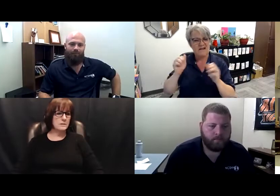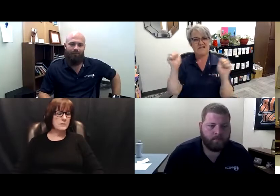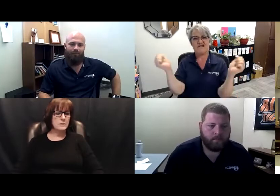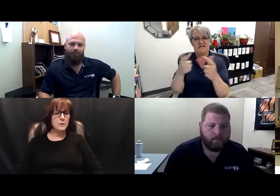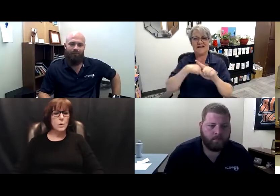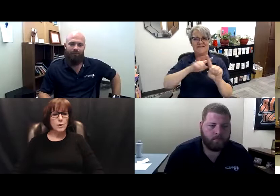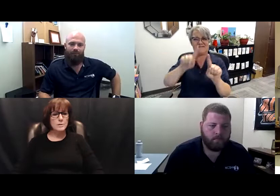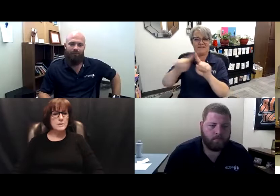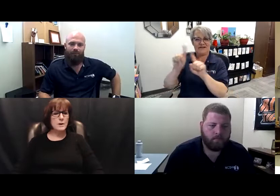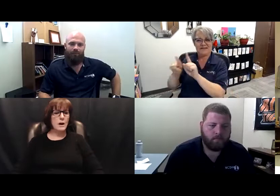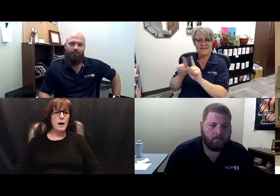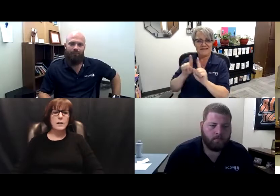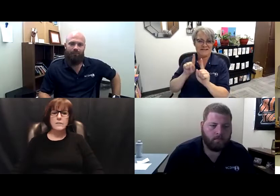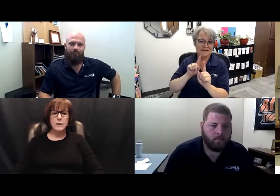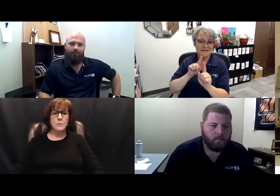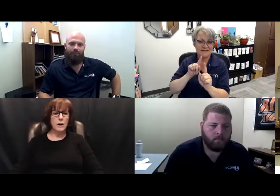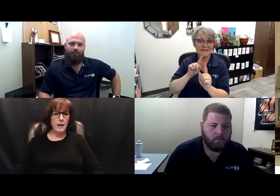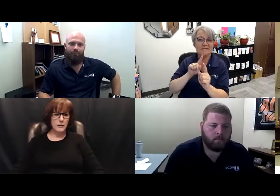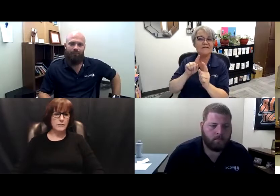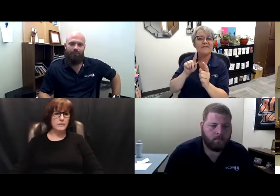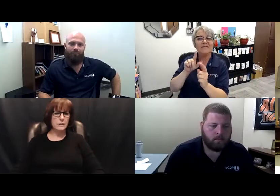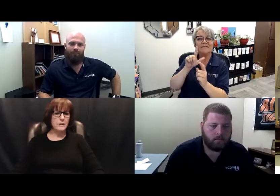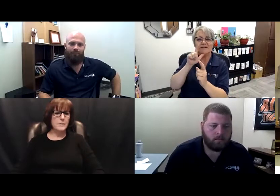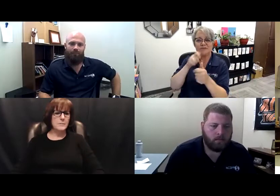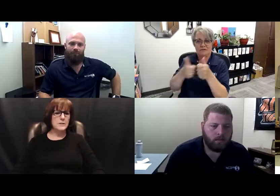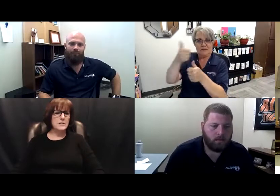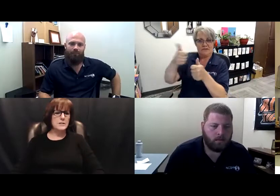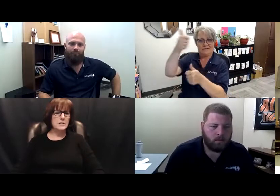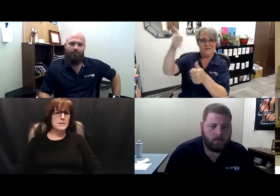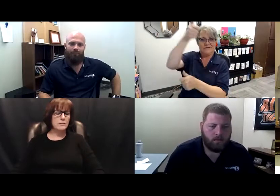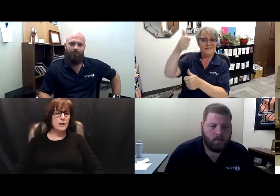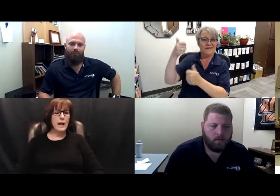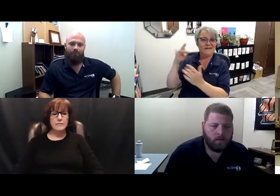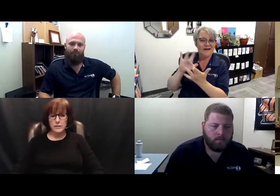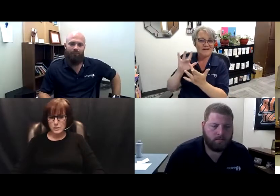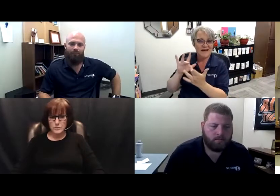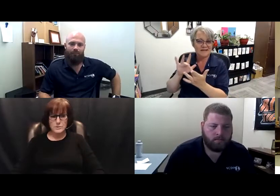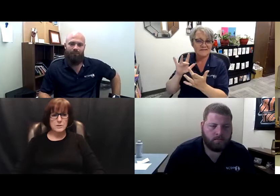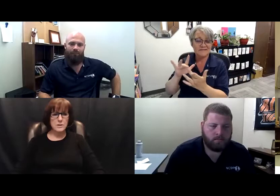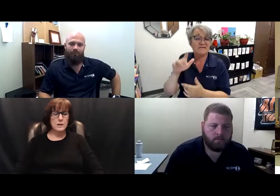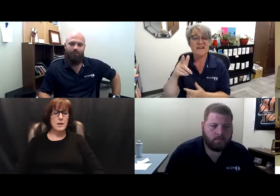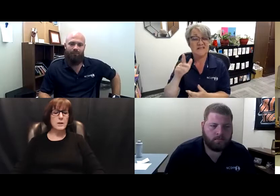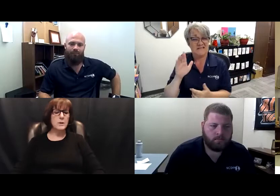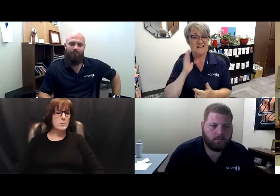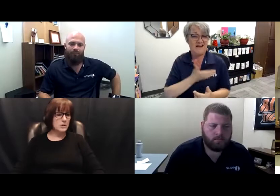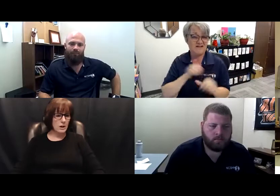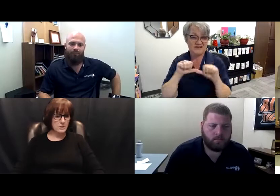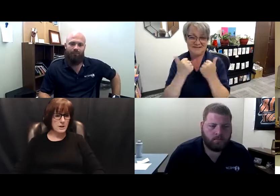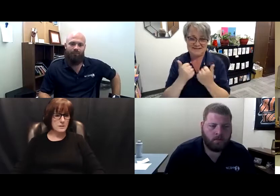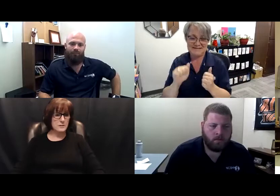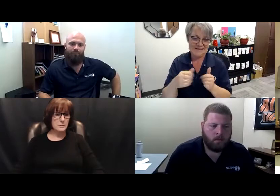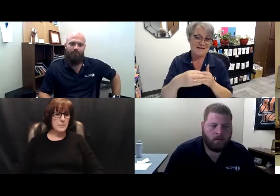The courts all of them have different avenues and people to contact